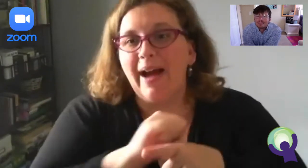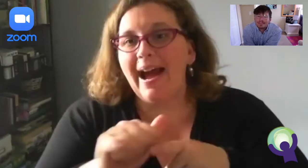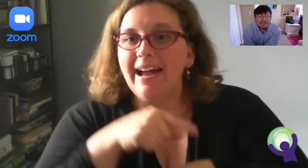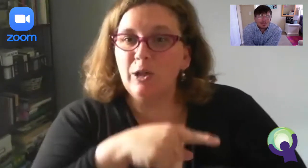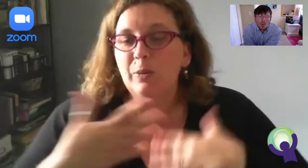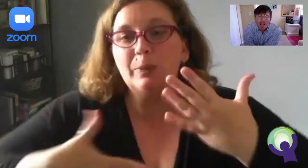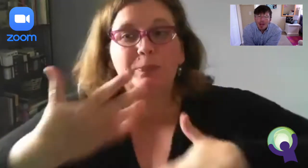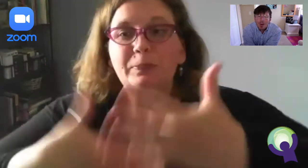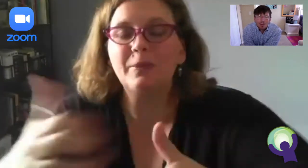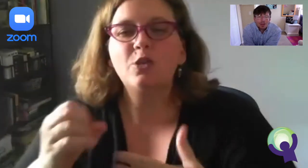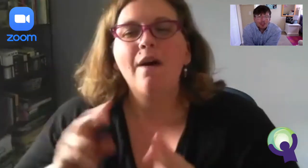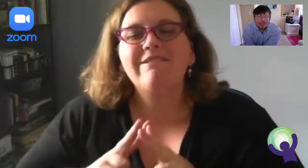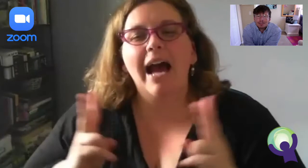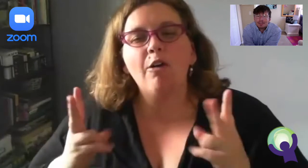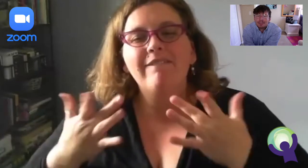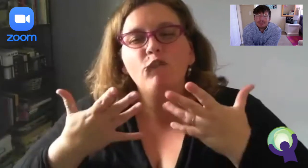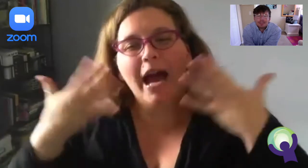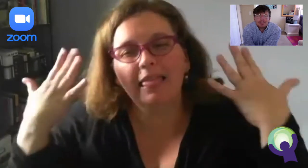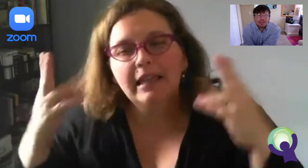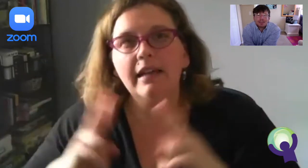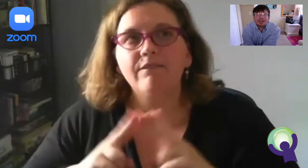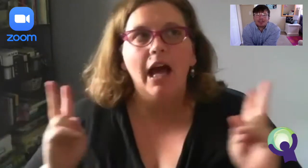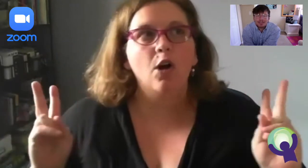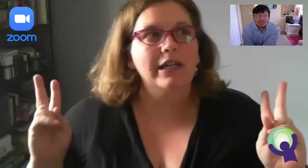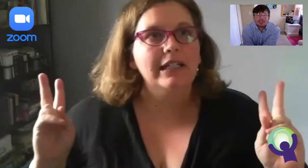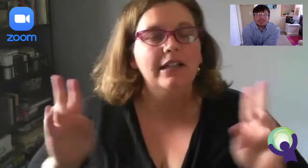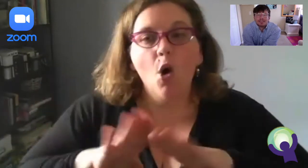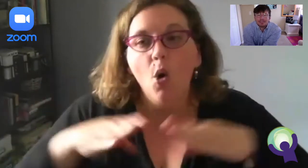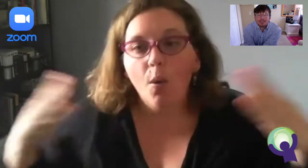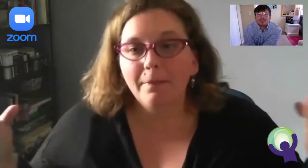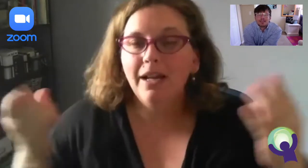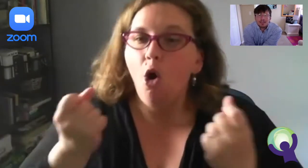professional development and it's just a very friendly,